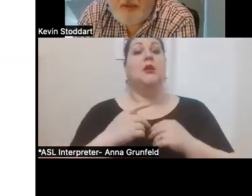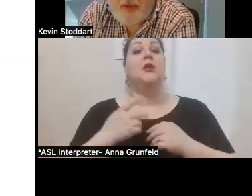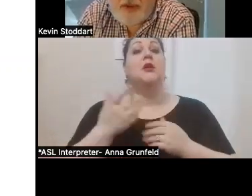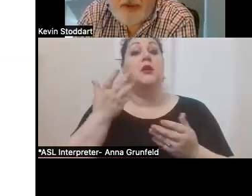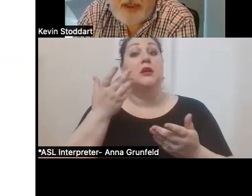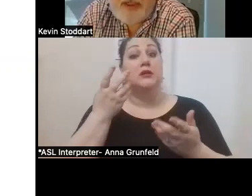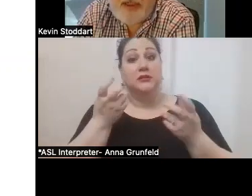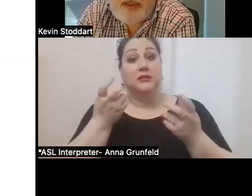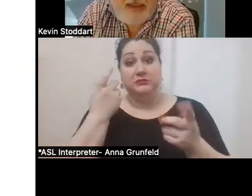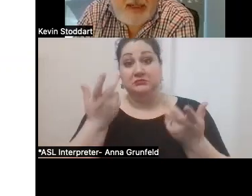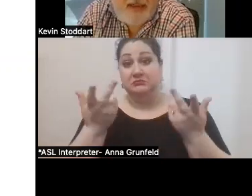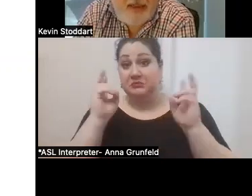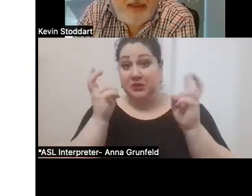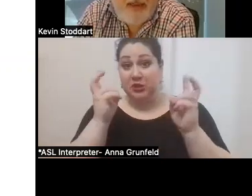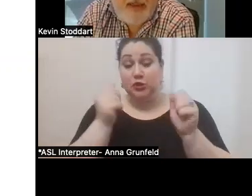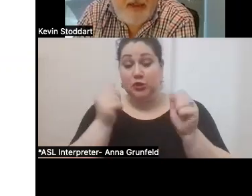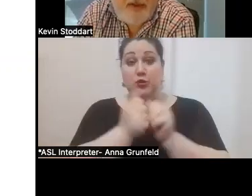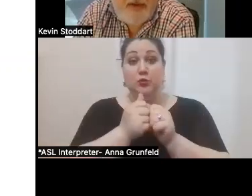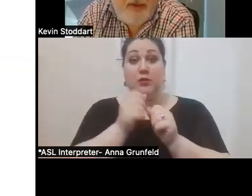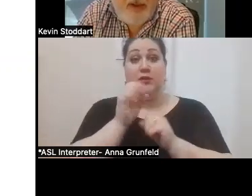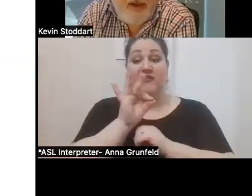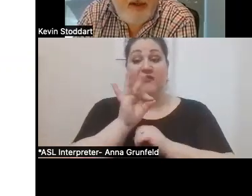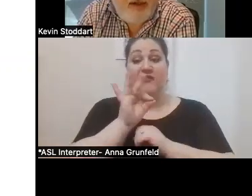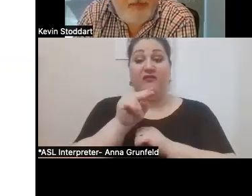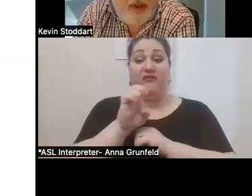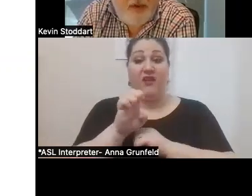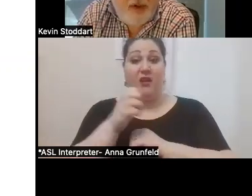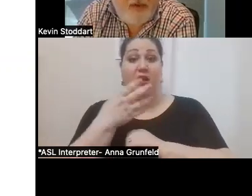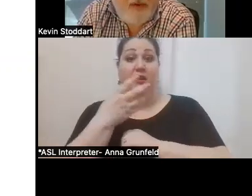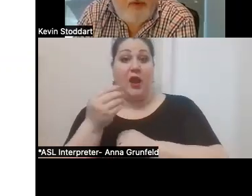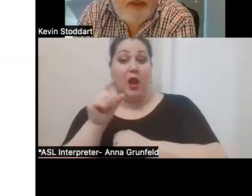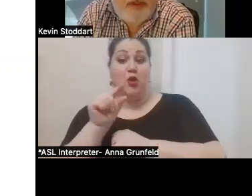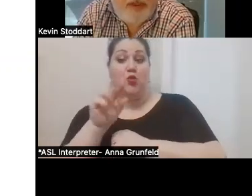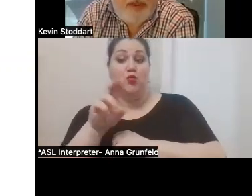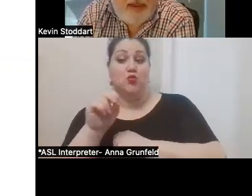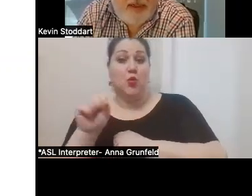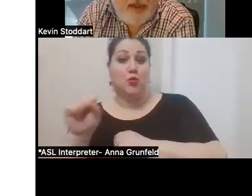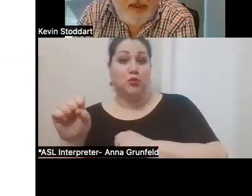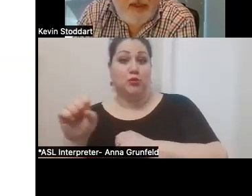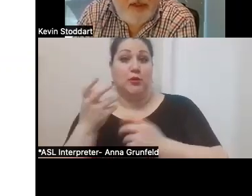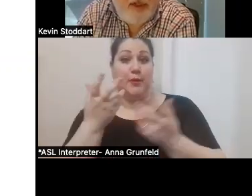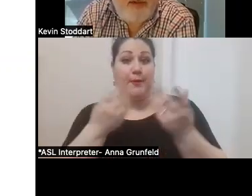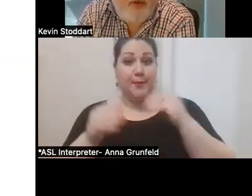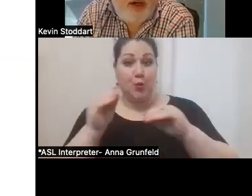which necessitates the use of a computer or voice to text software.